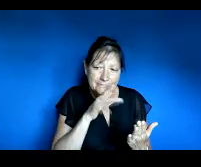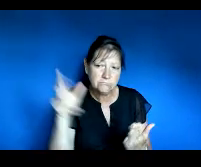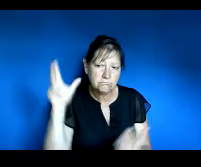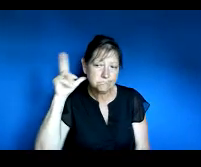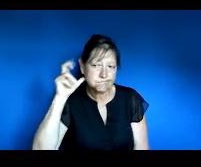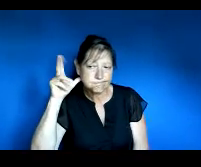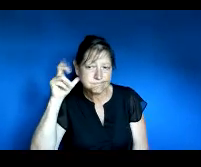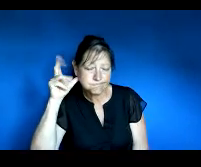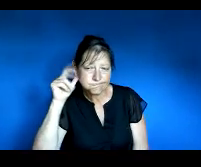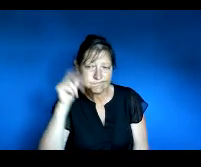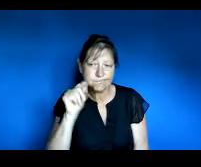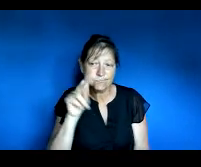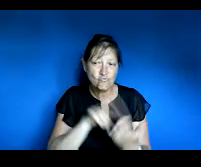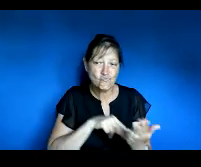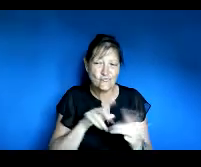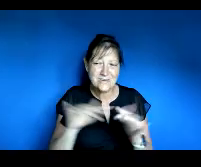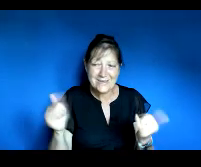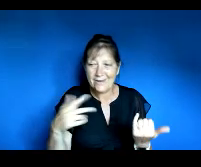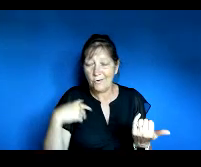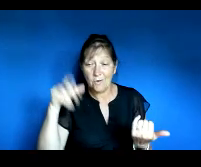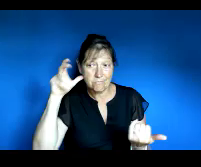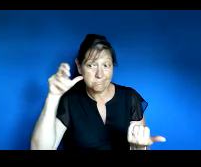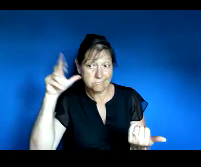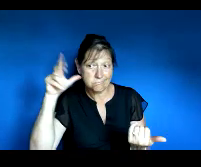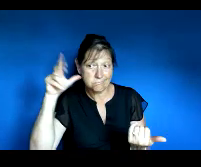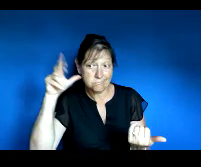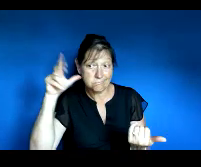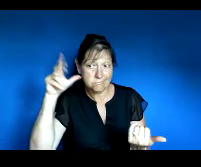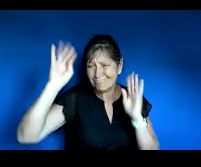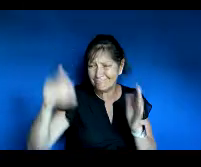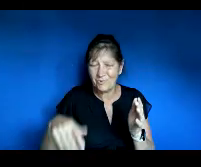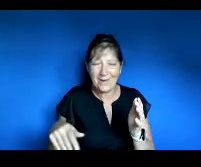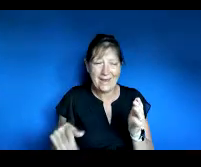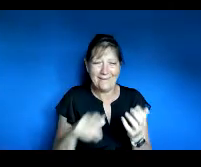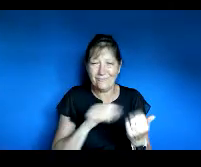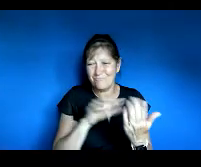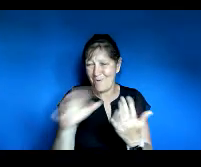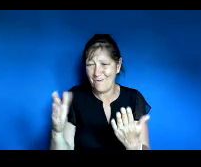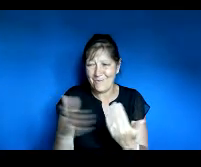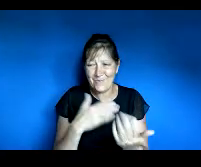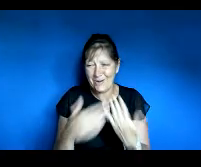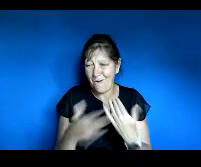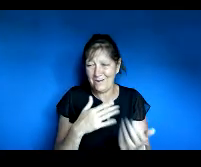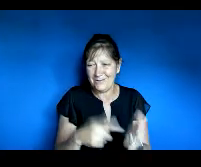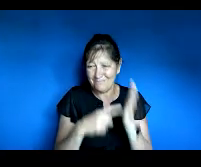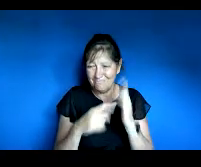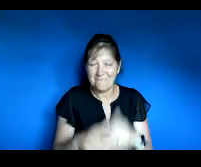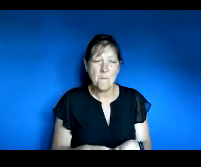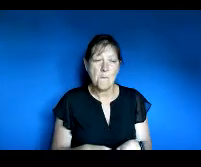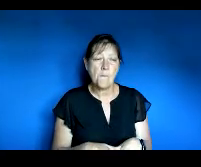And we can come up with creative solutions, regardless of what the context is. In addition to that,